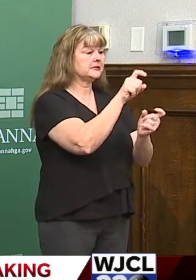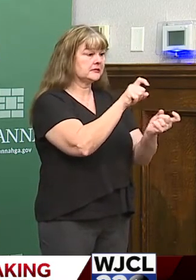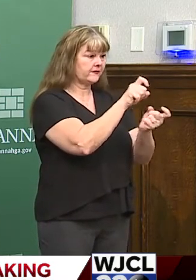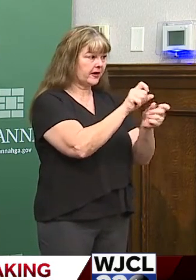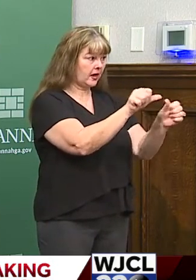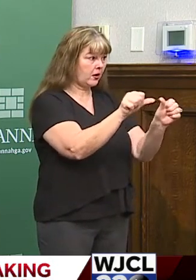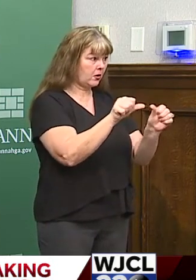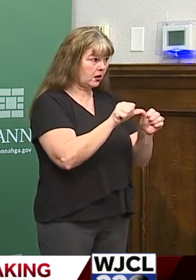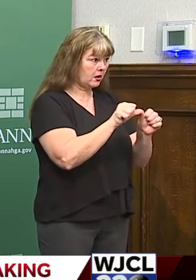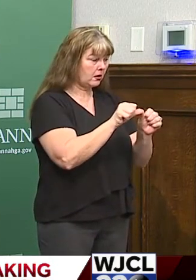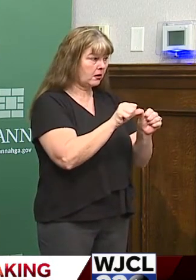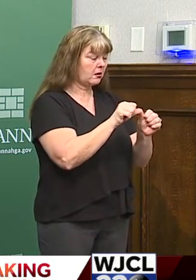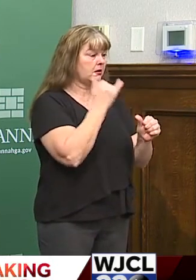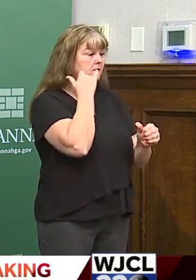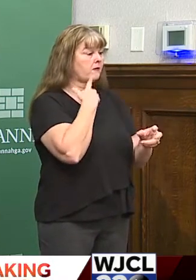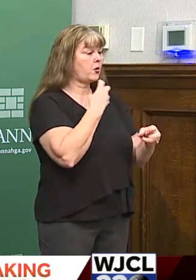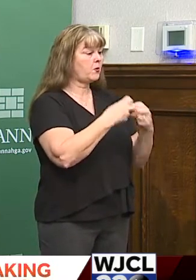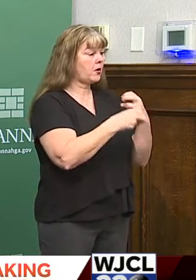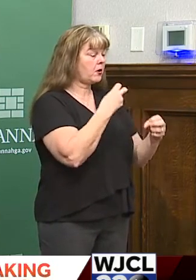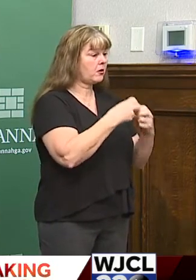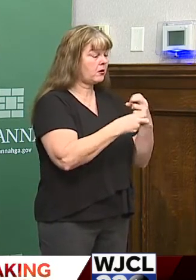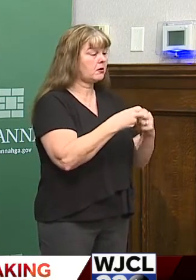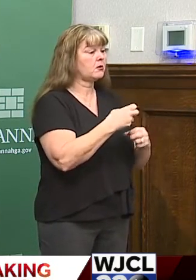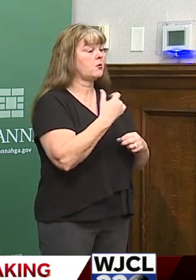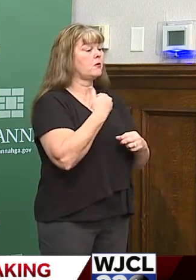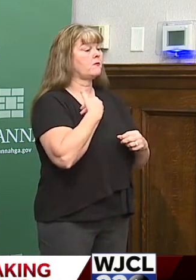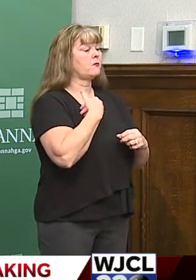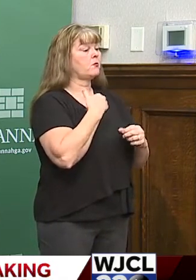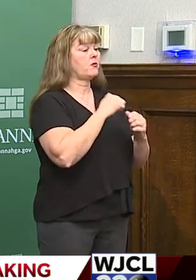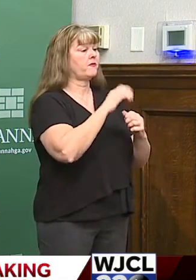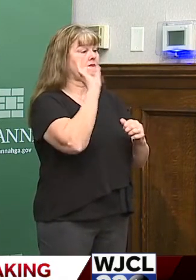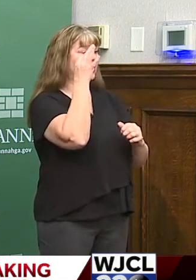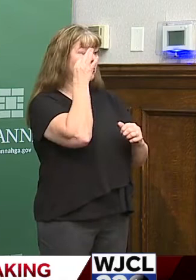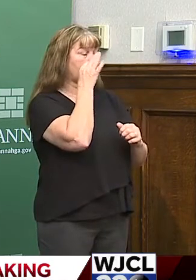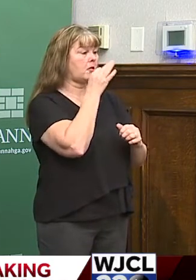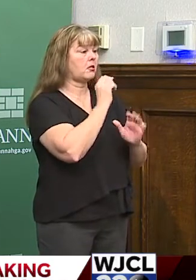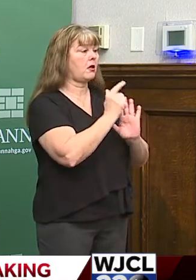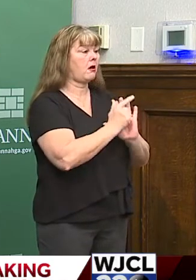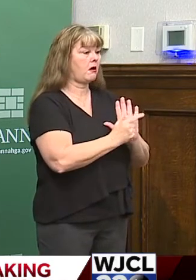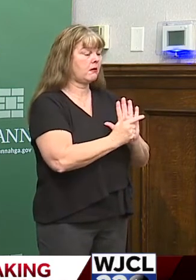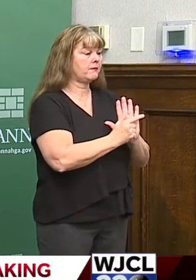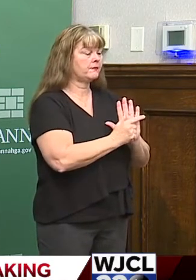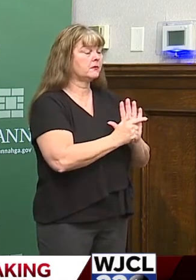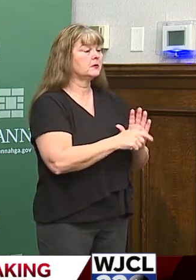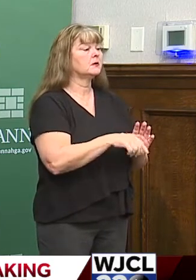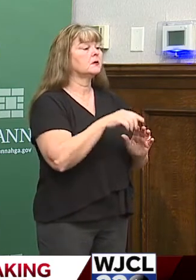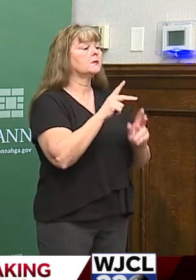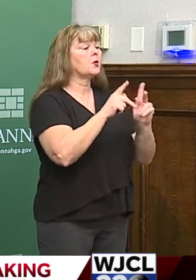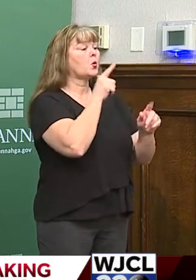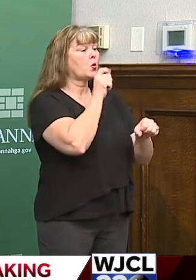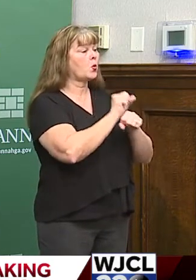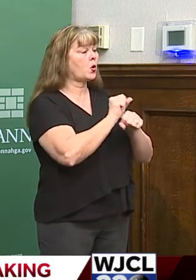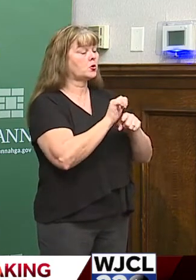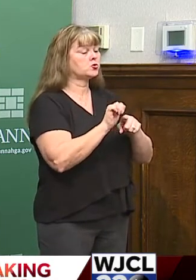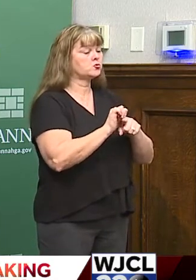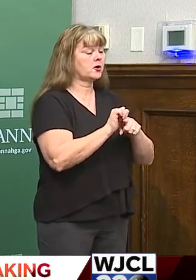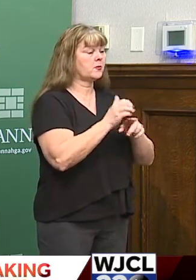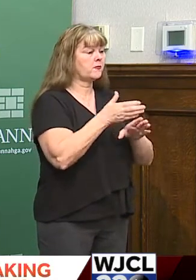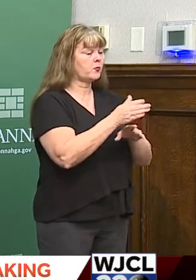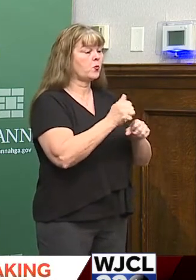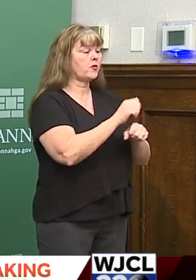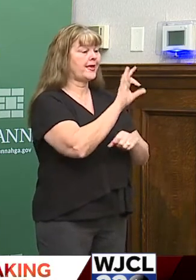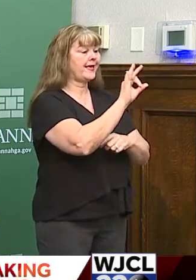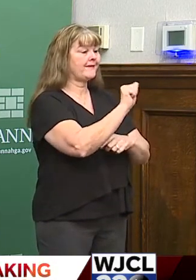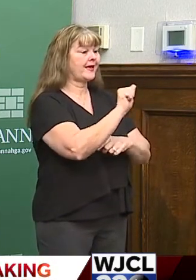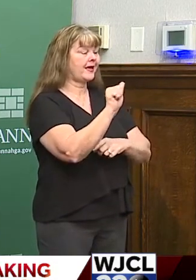OFFICERS WILL CONTINUE TO FLY THESE DRONES IN SPECIFIC AREAS WHERE THERE'S AN ISSUE AND IN ACCORDANCE WITH FEDERAL LAW.